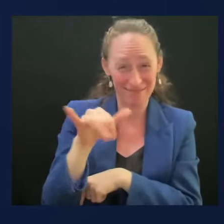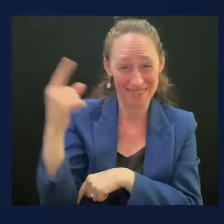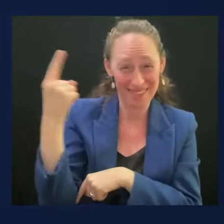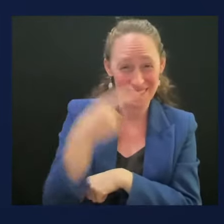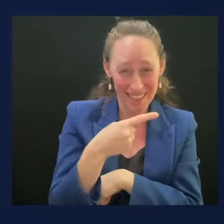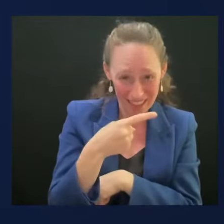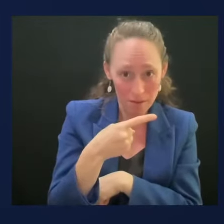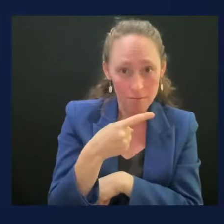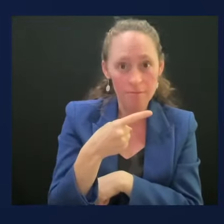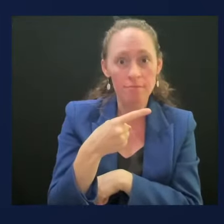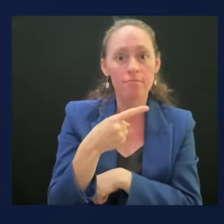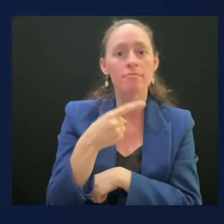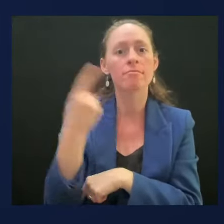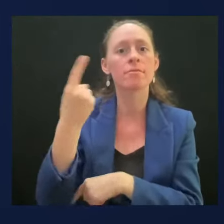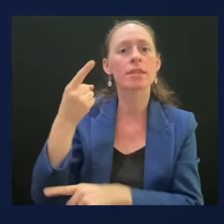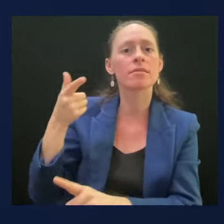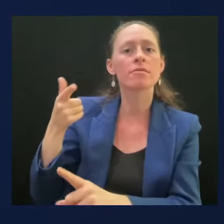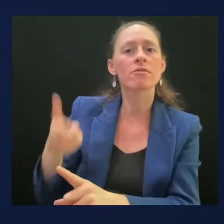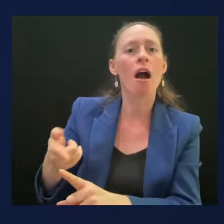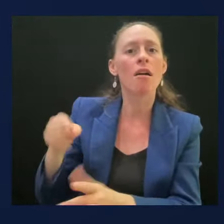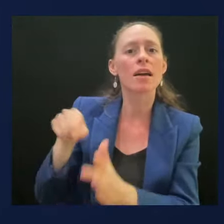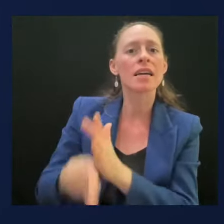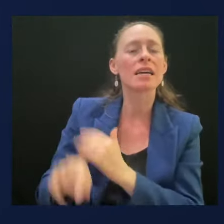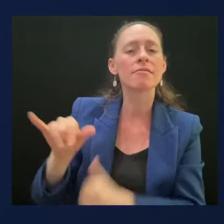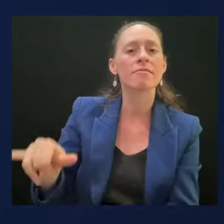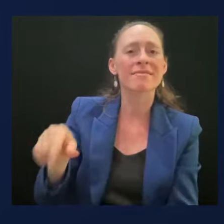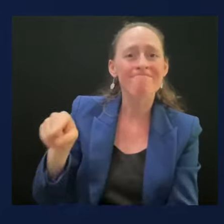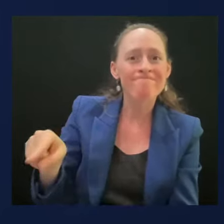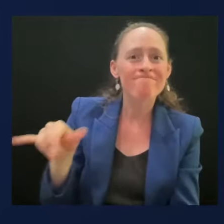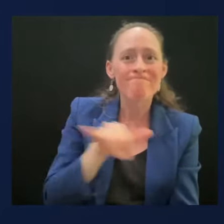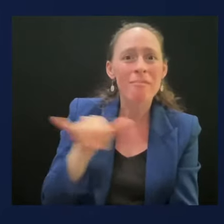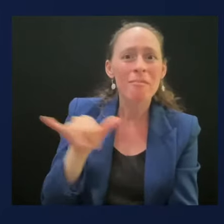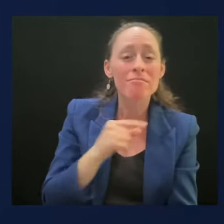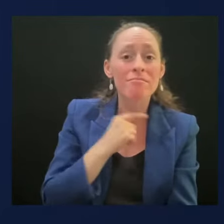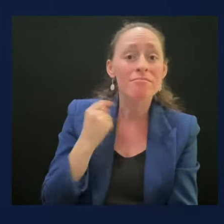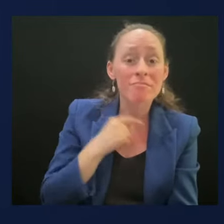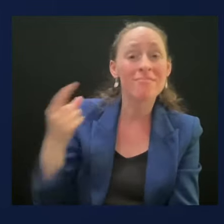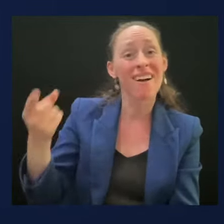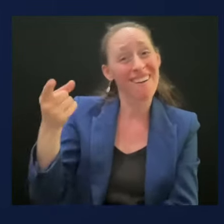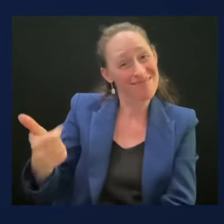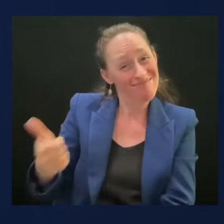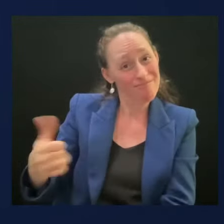and priest who volunteered twice, once to serve and once to extend his tours,